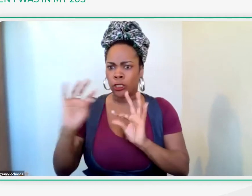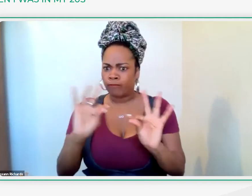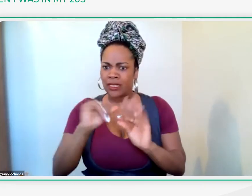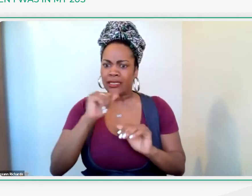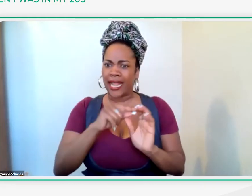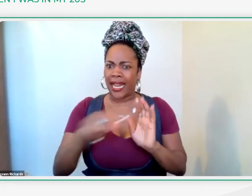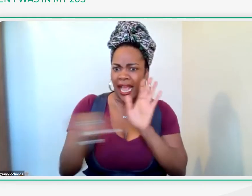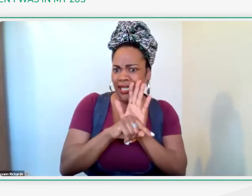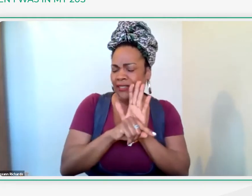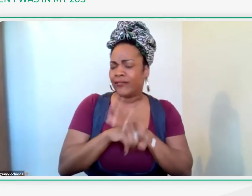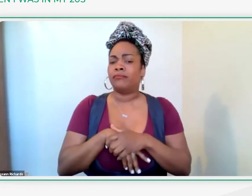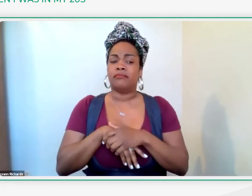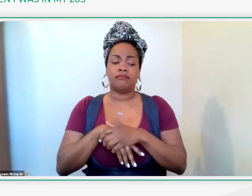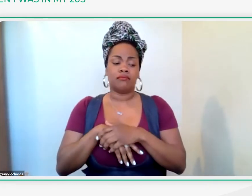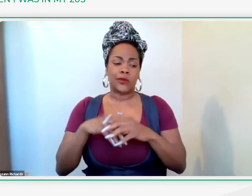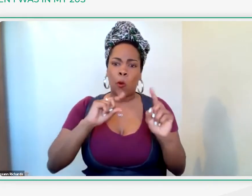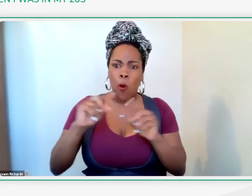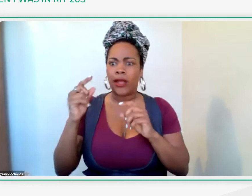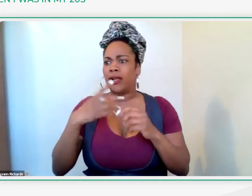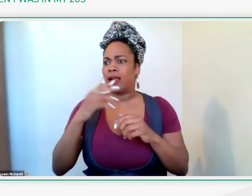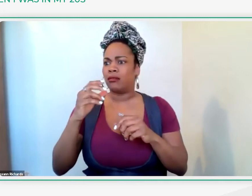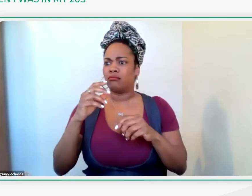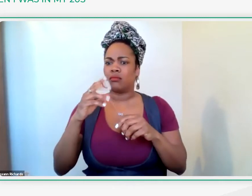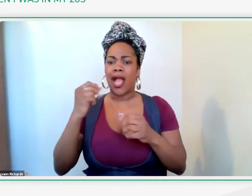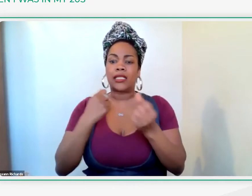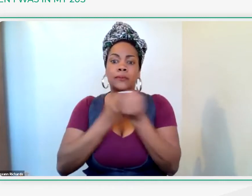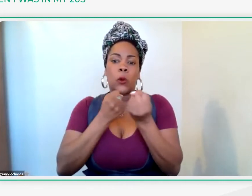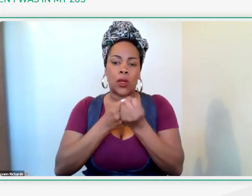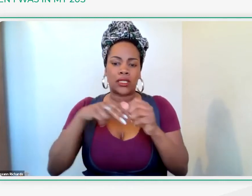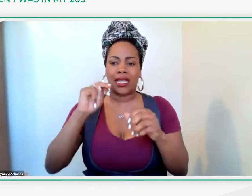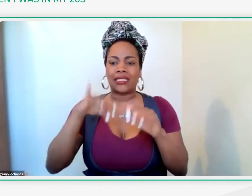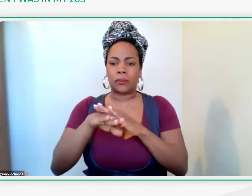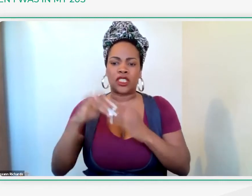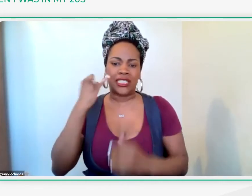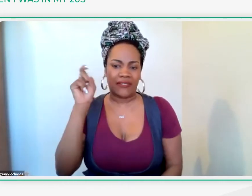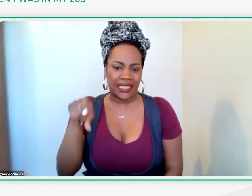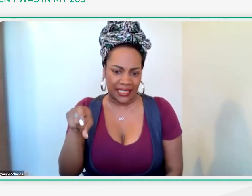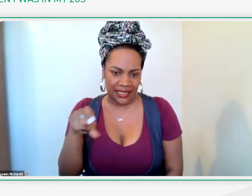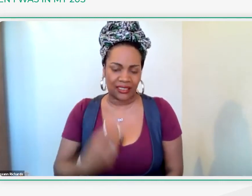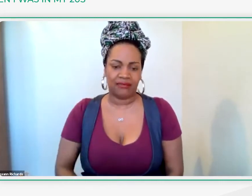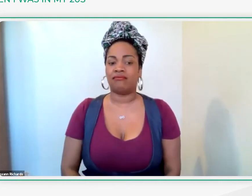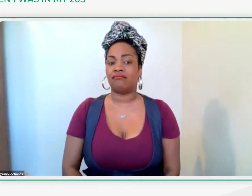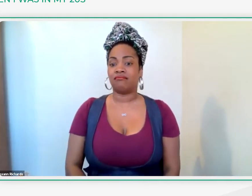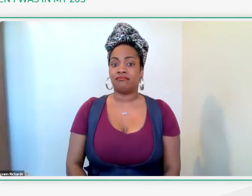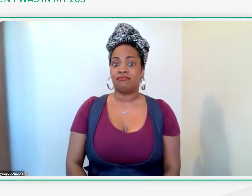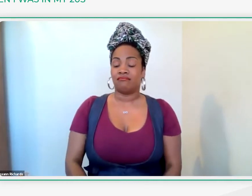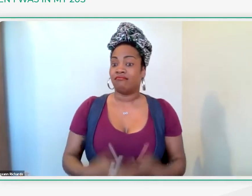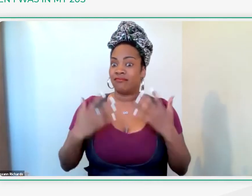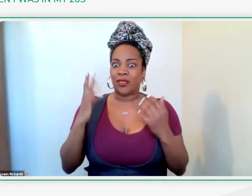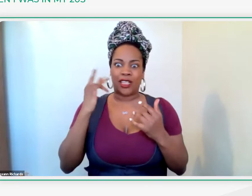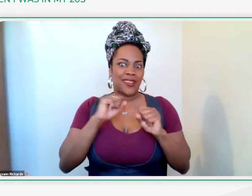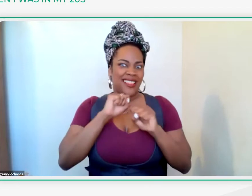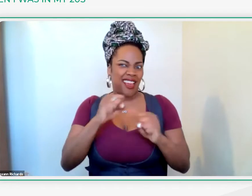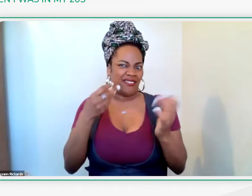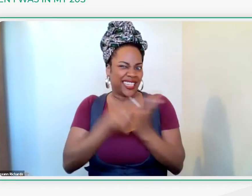And I do budget management, ordering, and some support for admissions